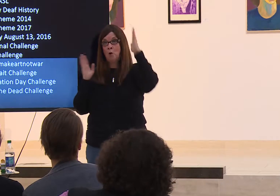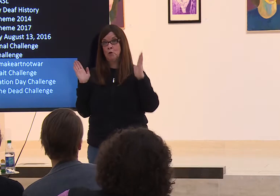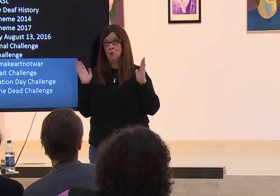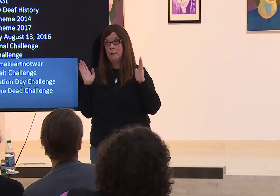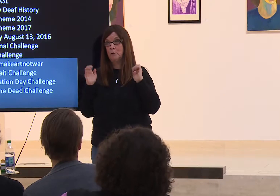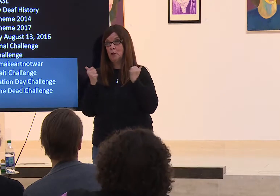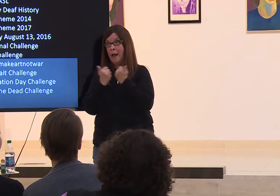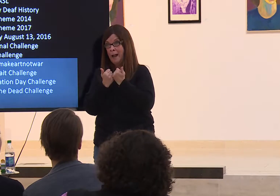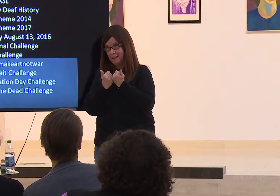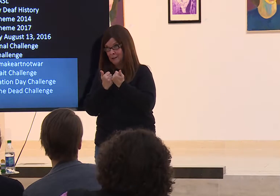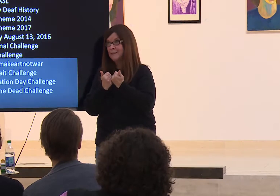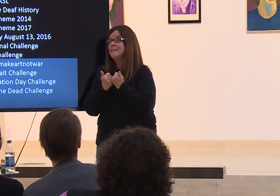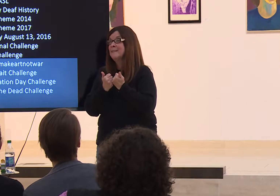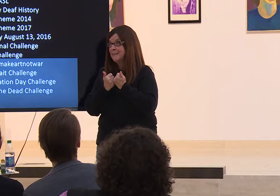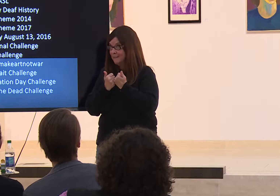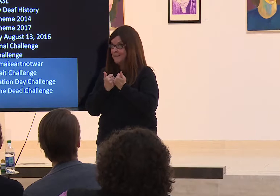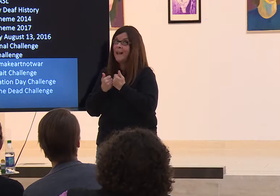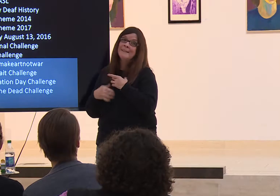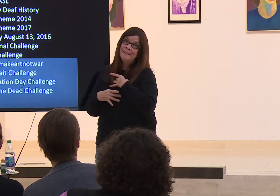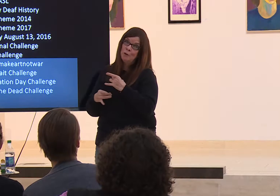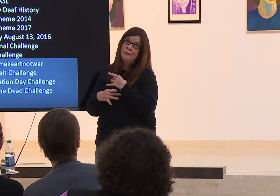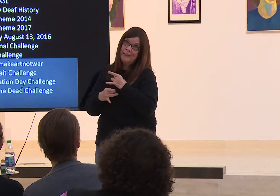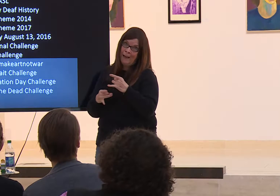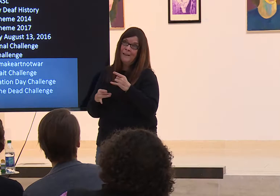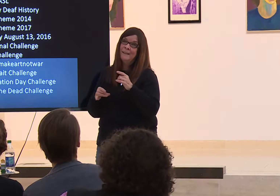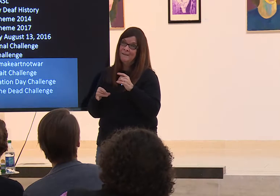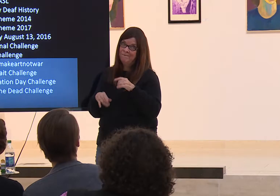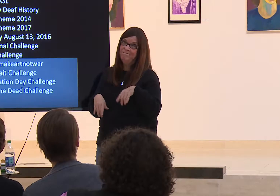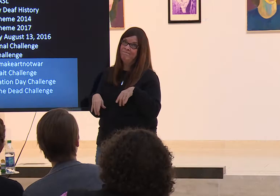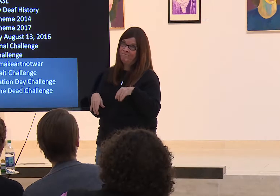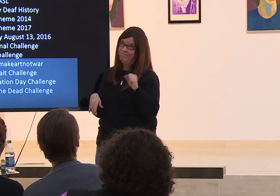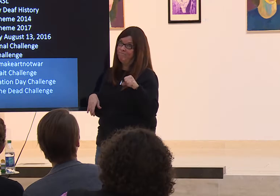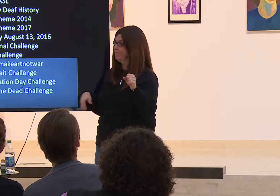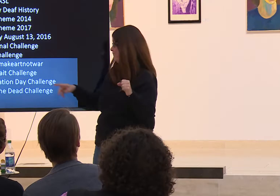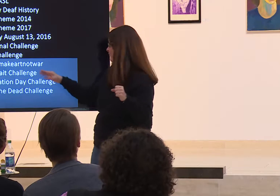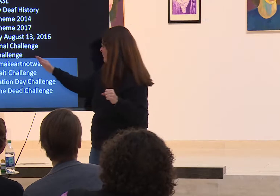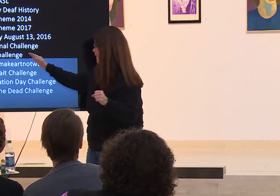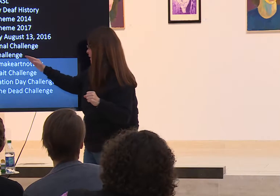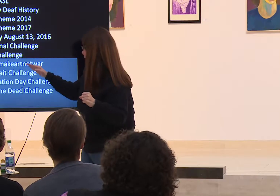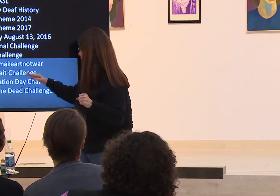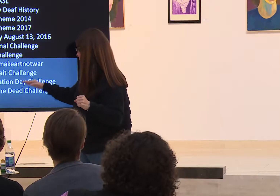We had a Self Portrait Challenge, and that one was interesting as well.